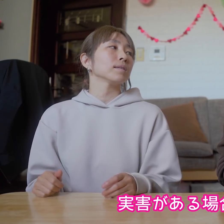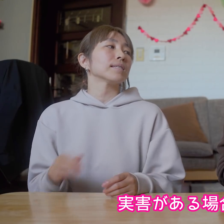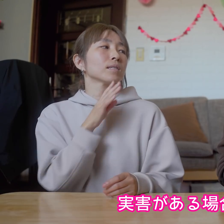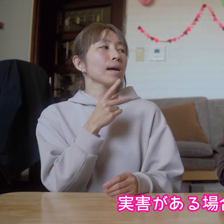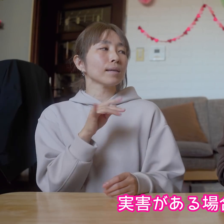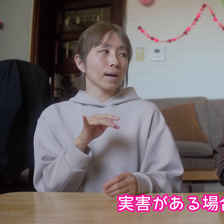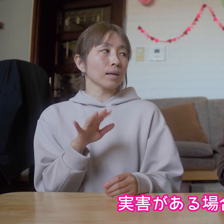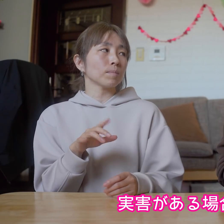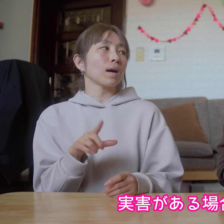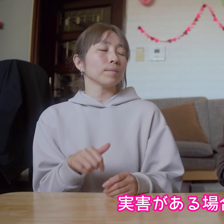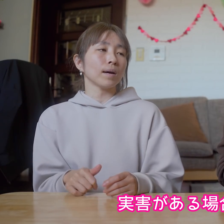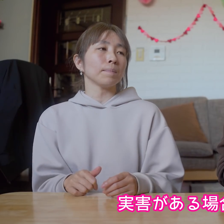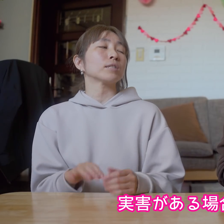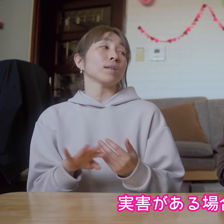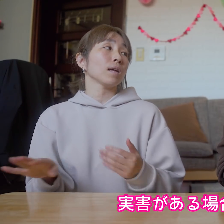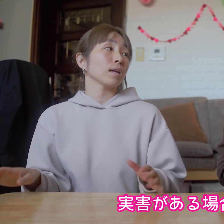If there is actual harm, that's another story.